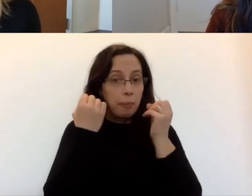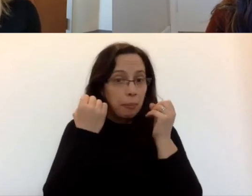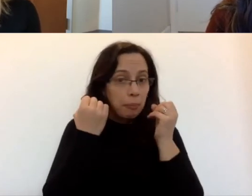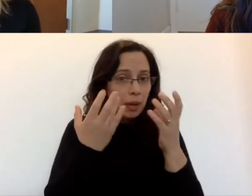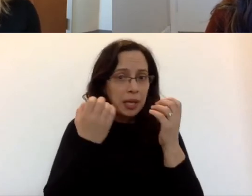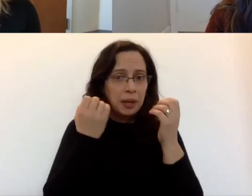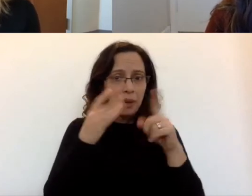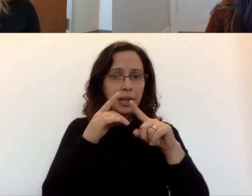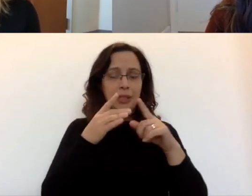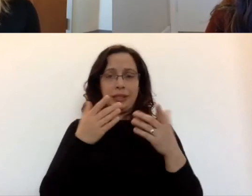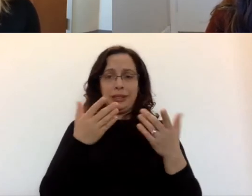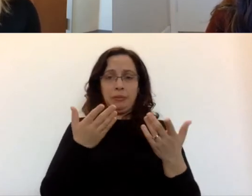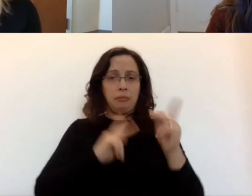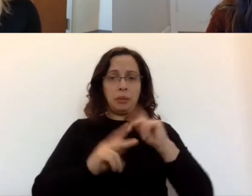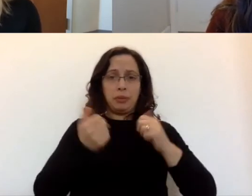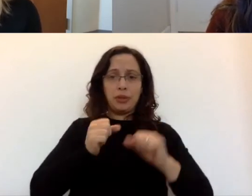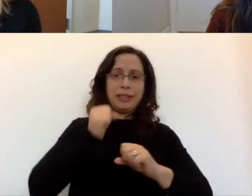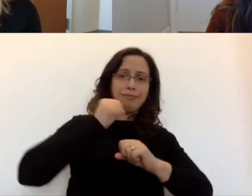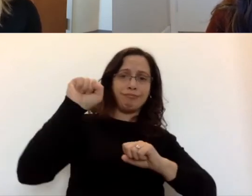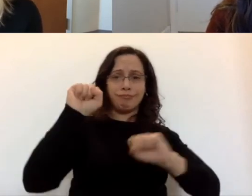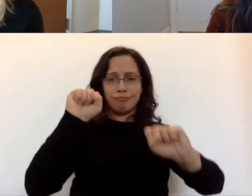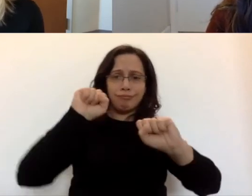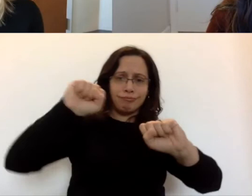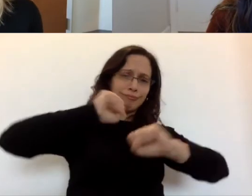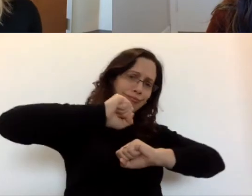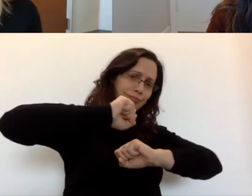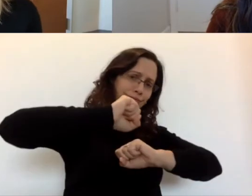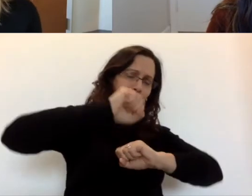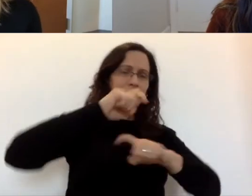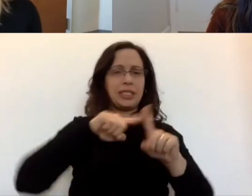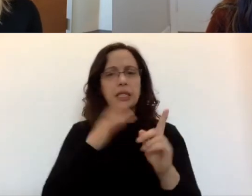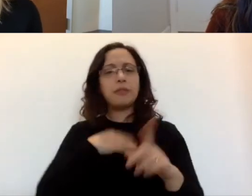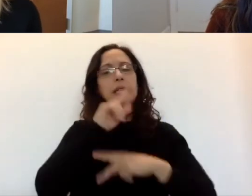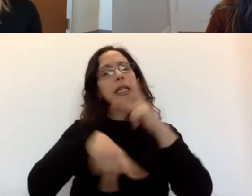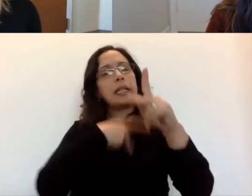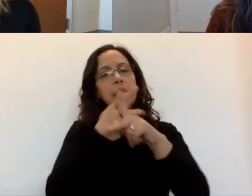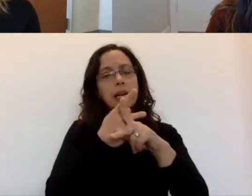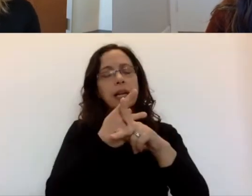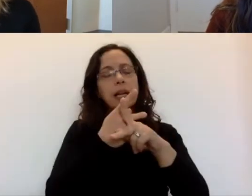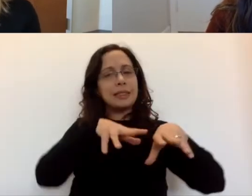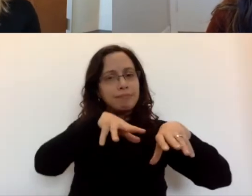of mass violence and the imposition of these brutal forms of state territorialization on